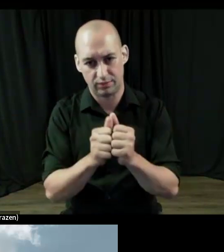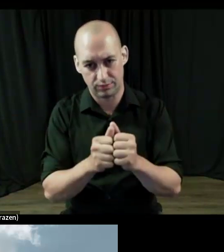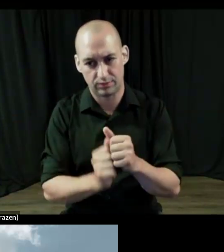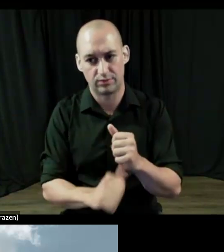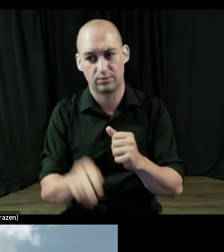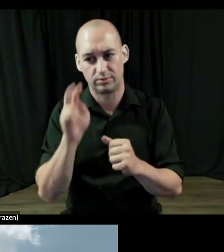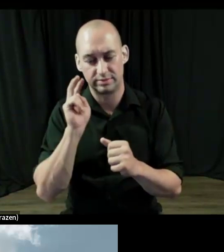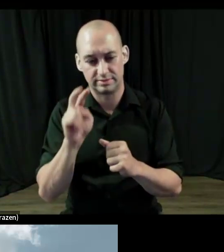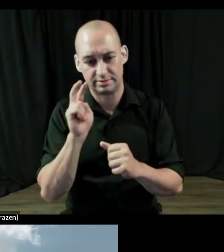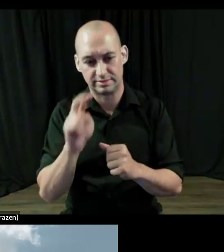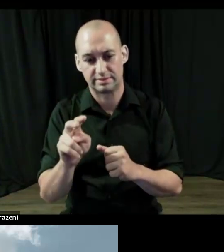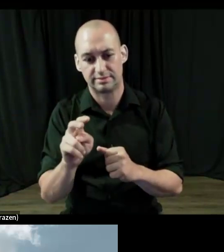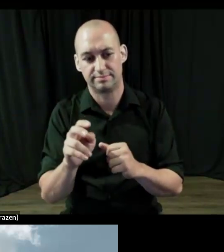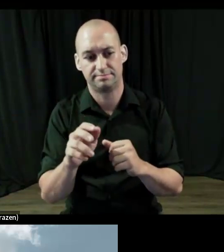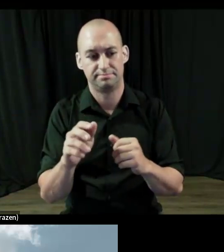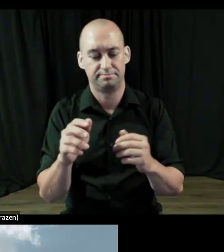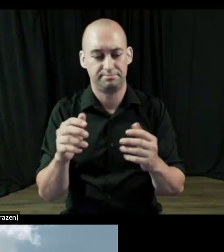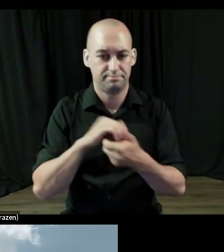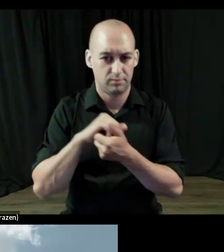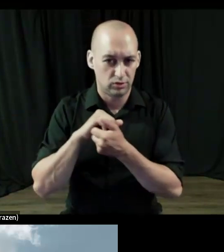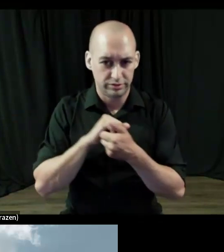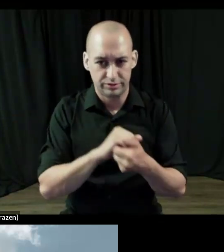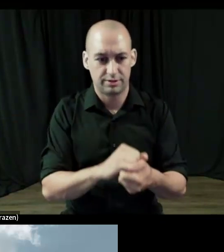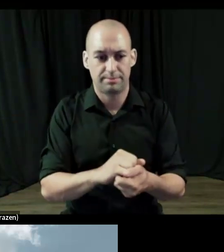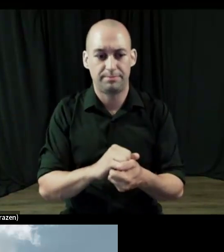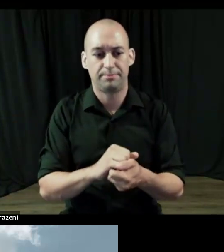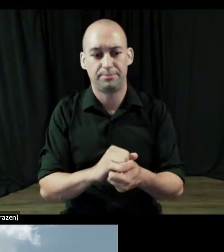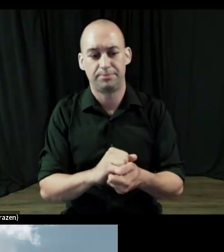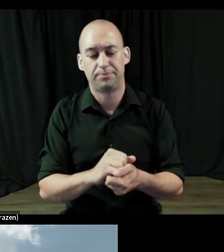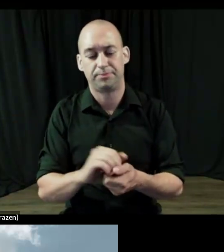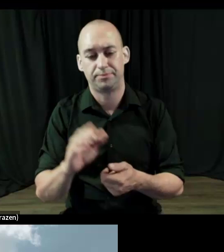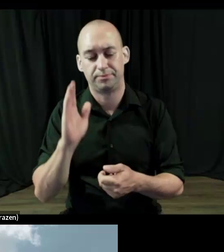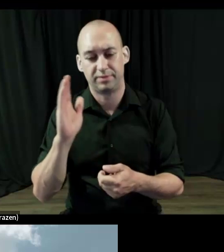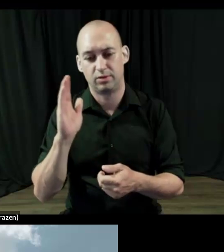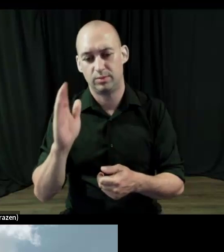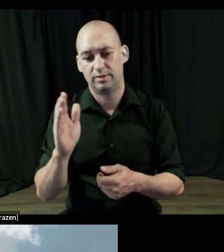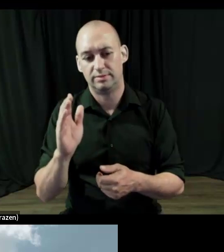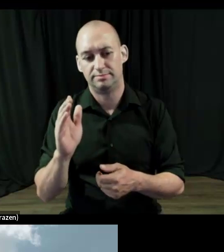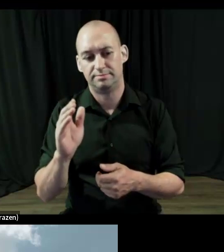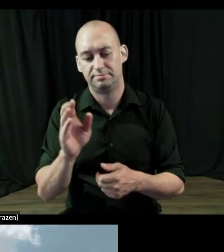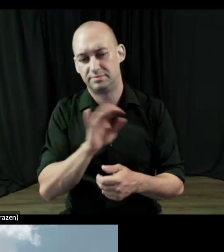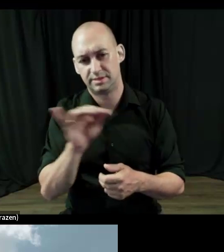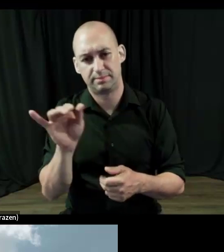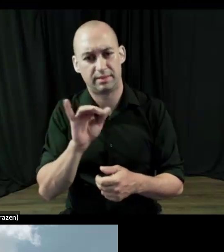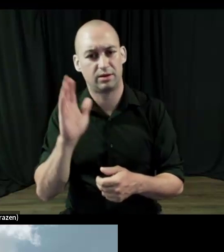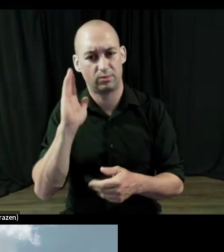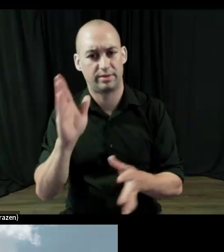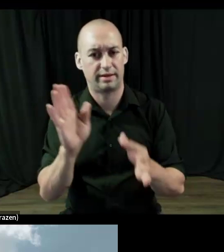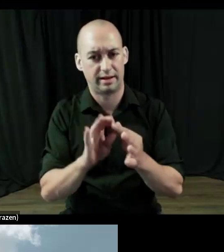you know, synergies of partnership will, you know similarly, contact connect others to you or others